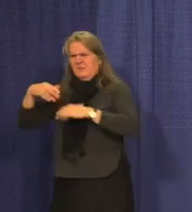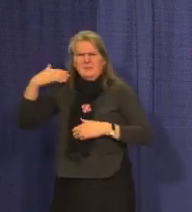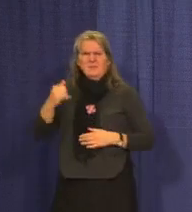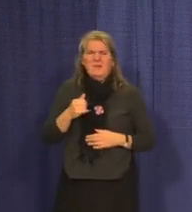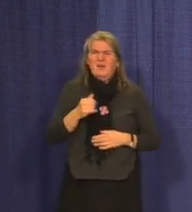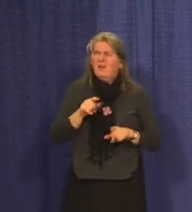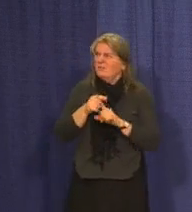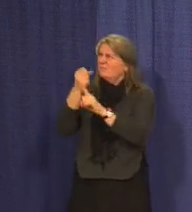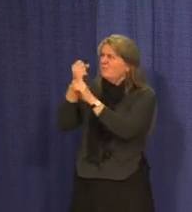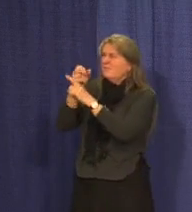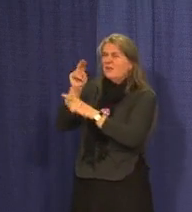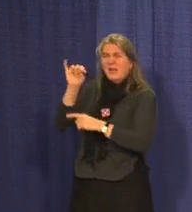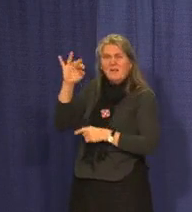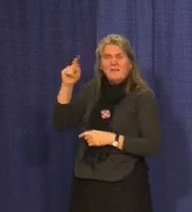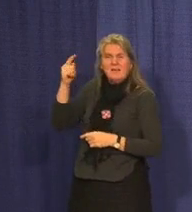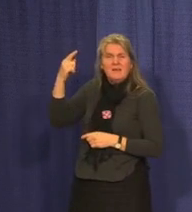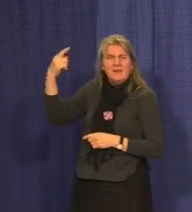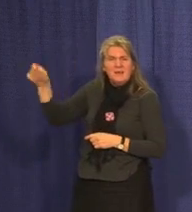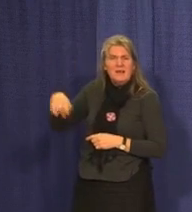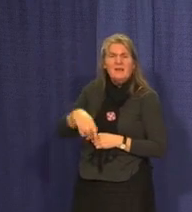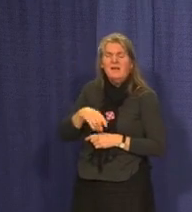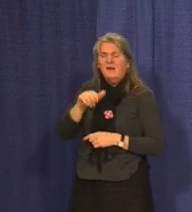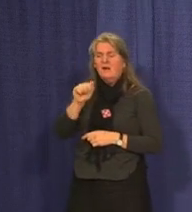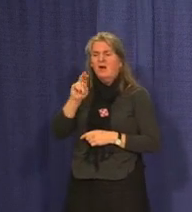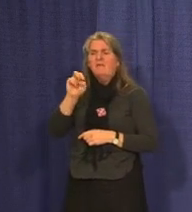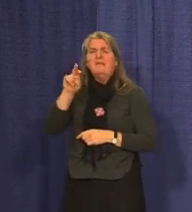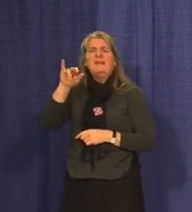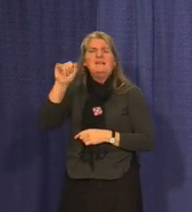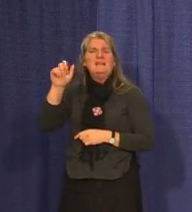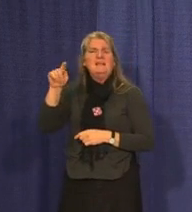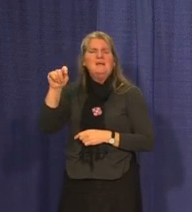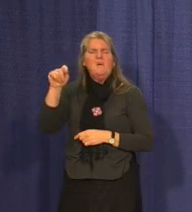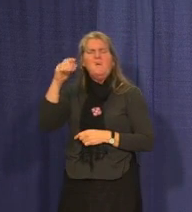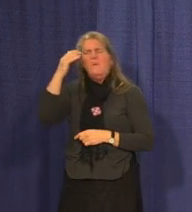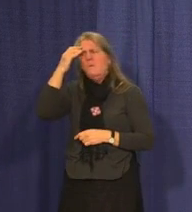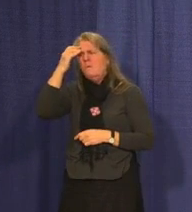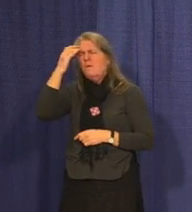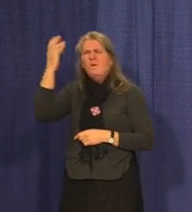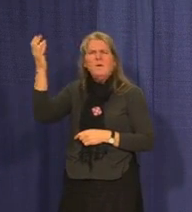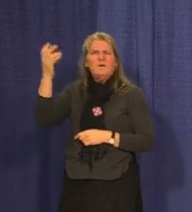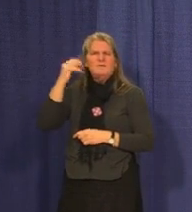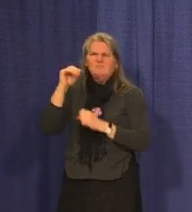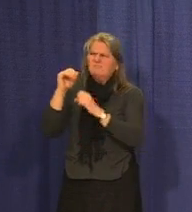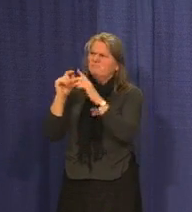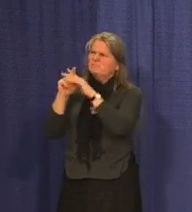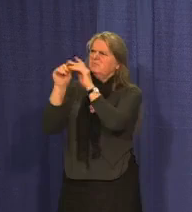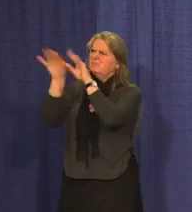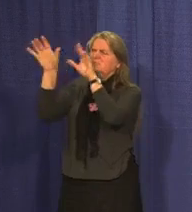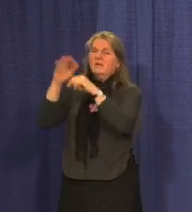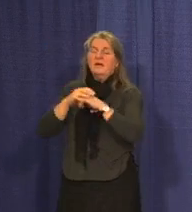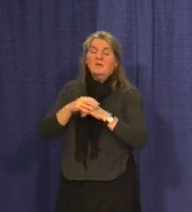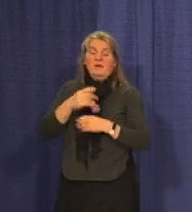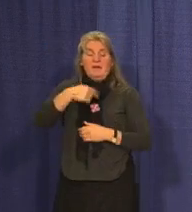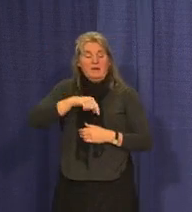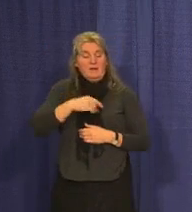the provinces, and now has even struck Nunavut with the outbreak. When we look outside, we can